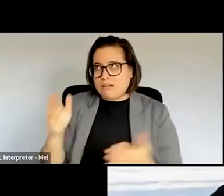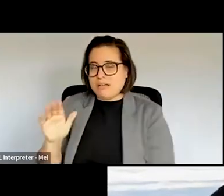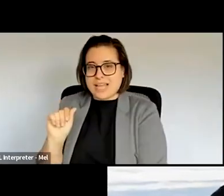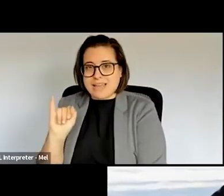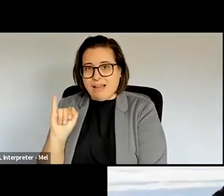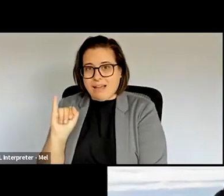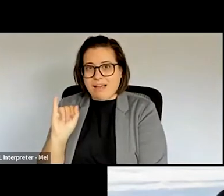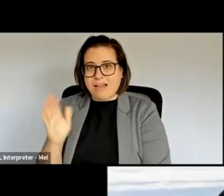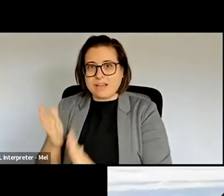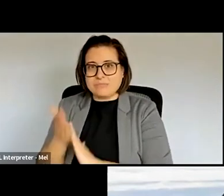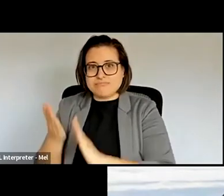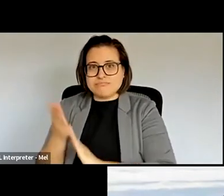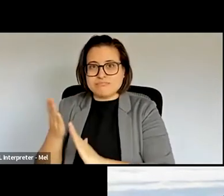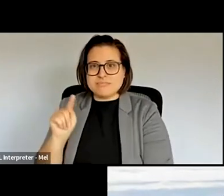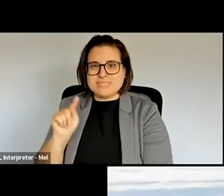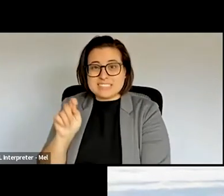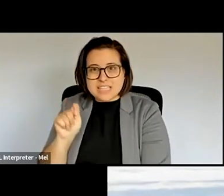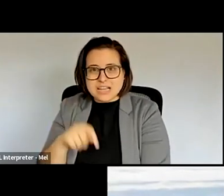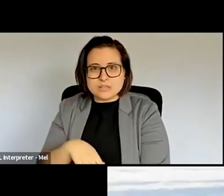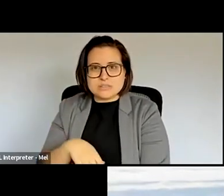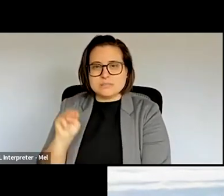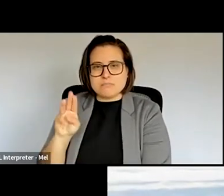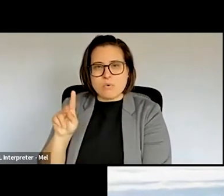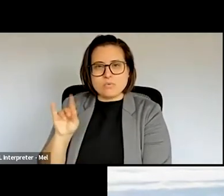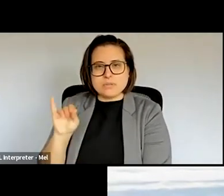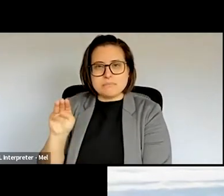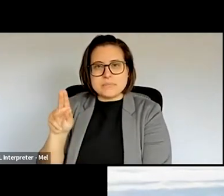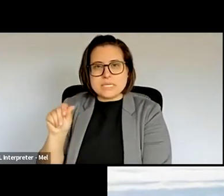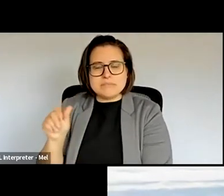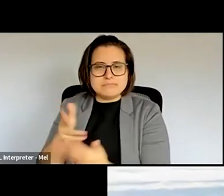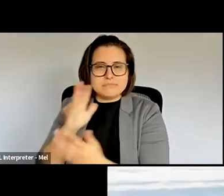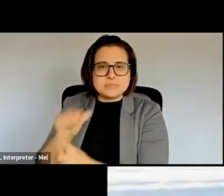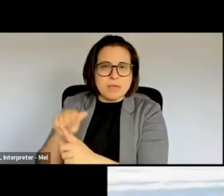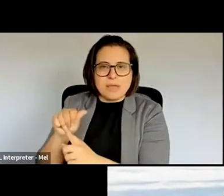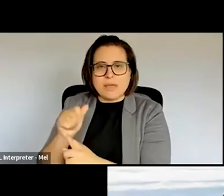in multimedia whether well-intentioned or spam, the proliferation of information is